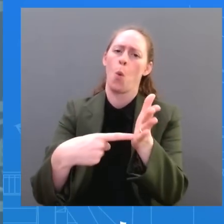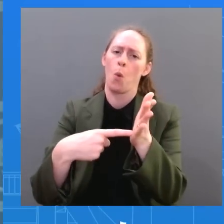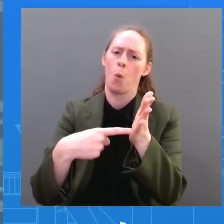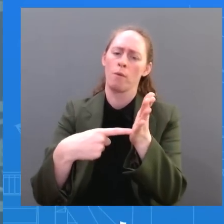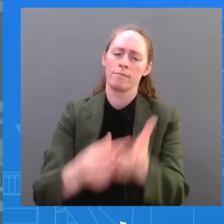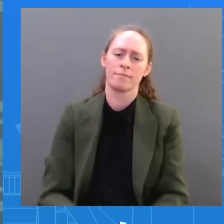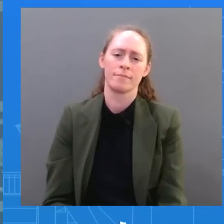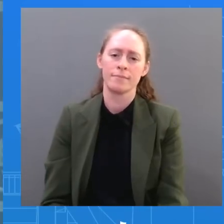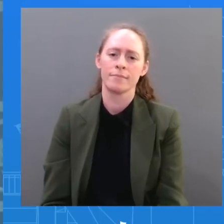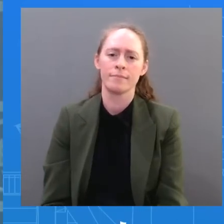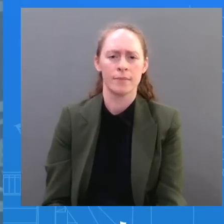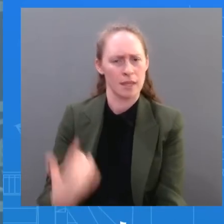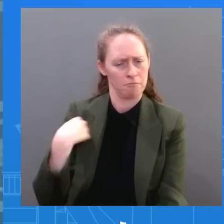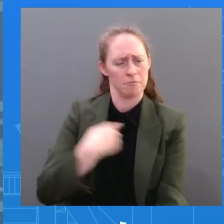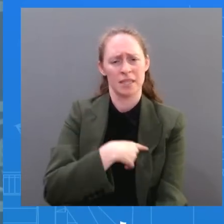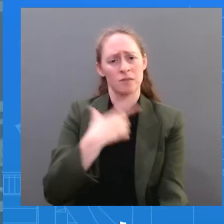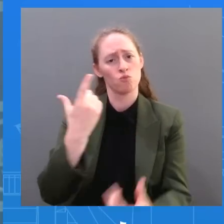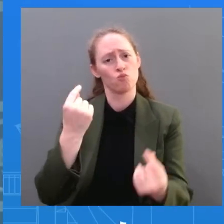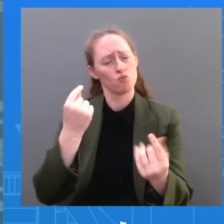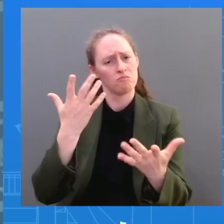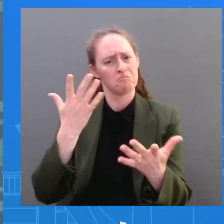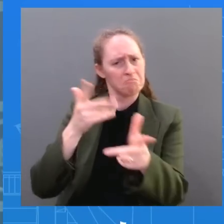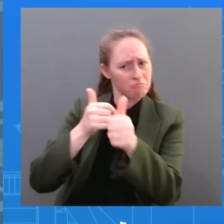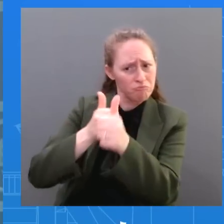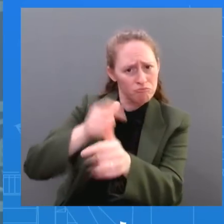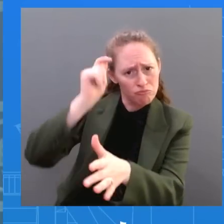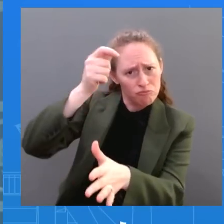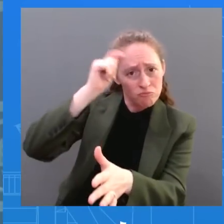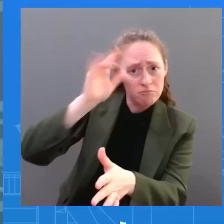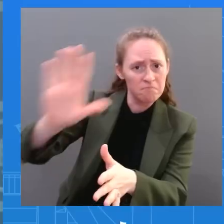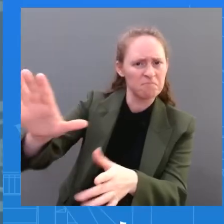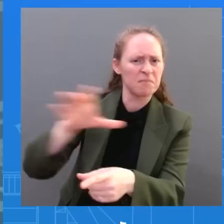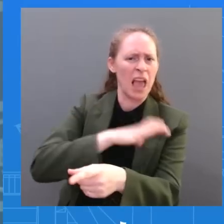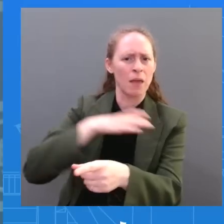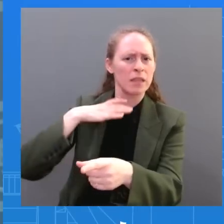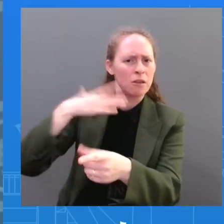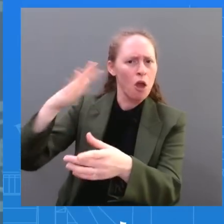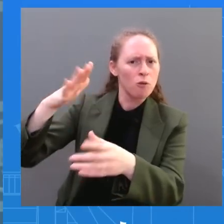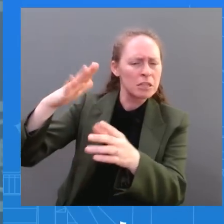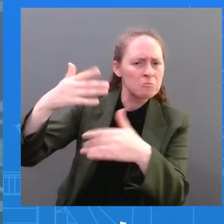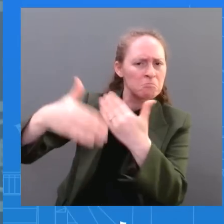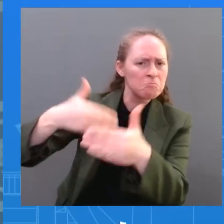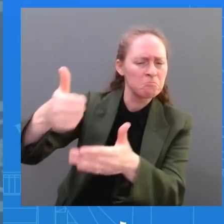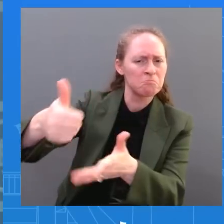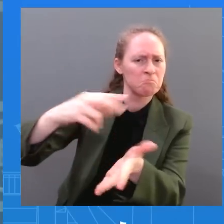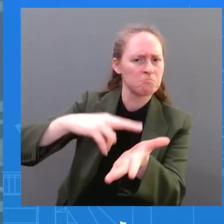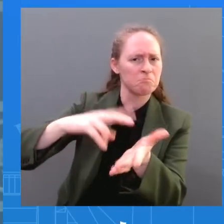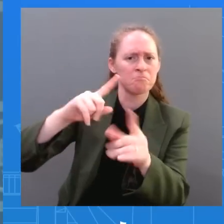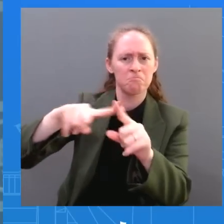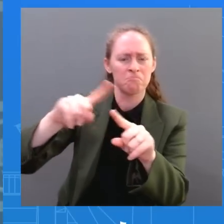independent investigation. Go ahead. The Press: Thanks, Karine. On Brittney Griner: You were there when the President read Griner's letter.